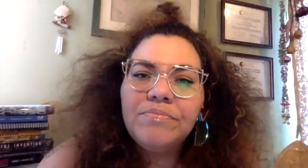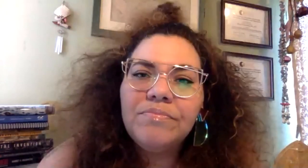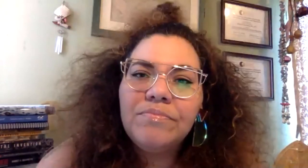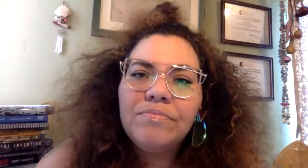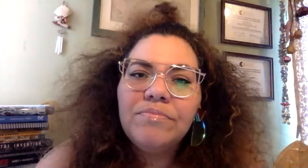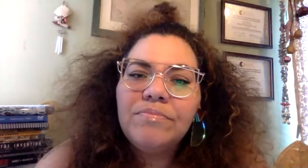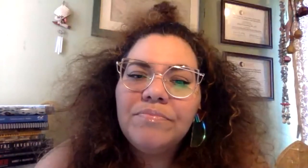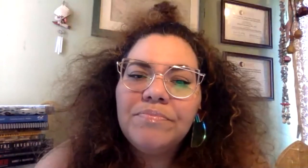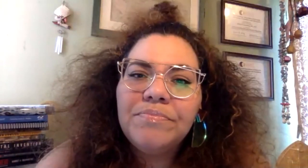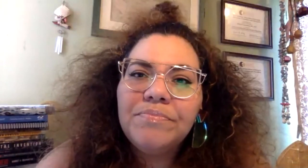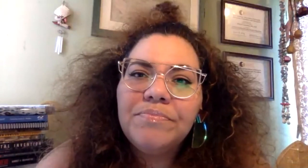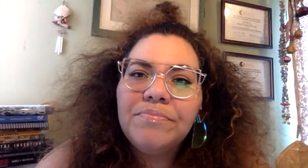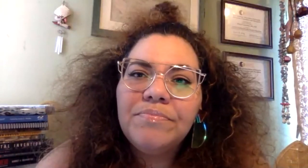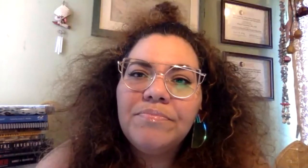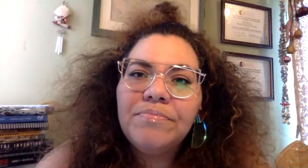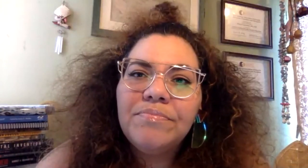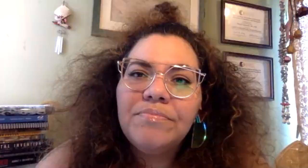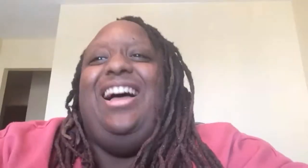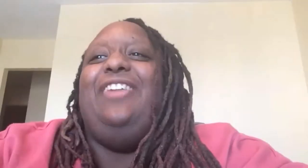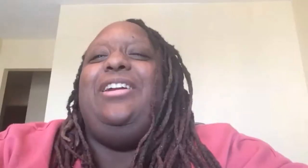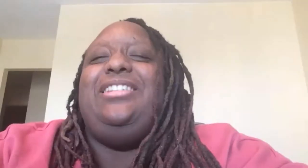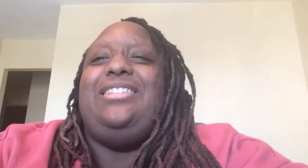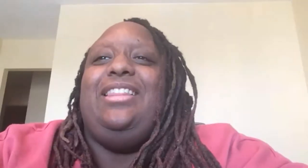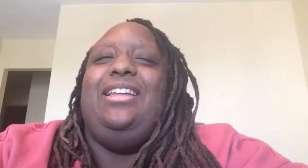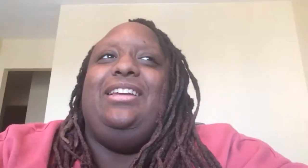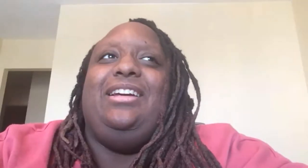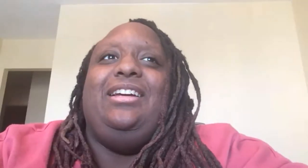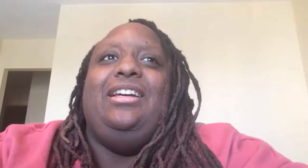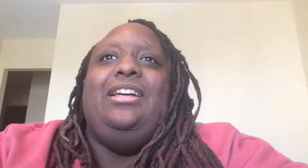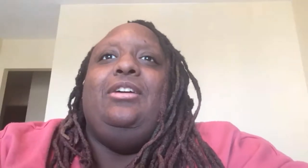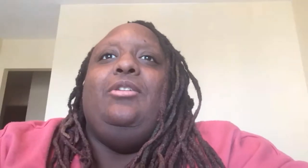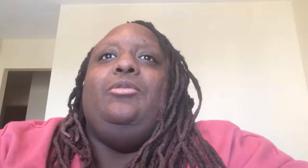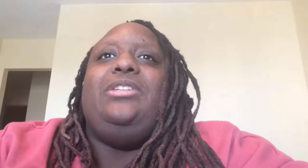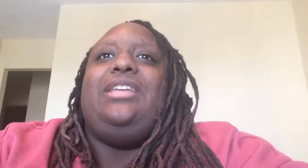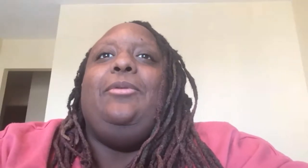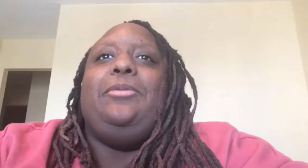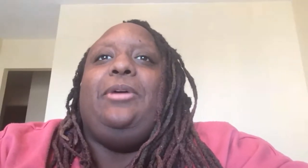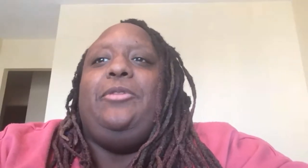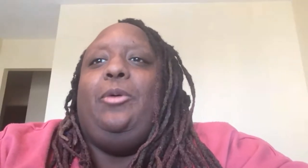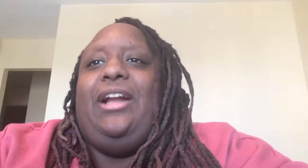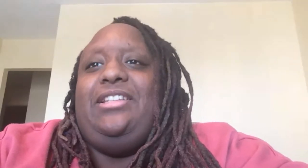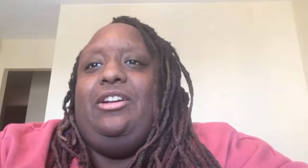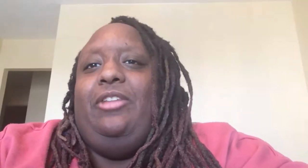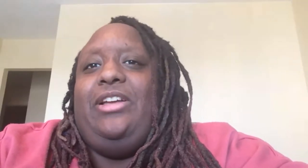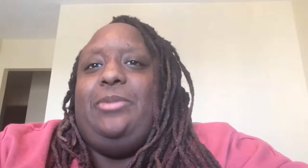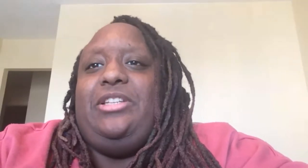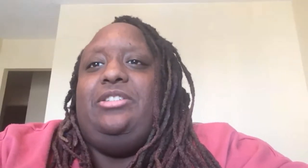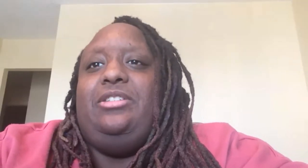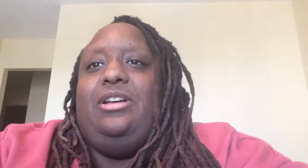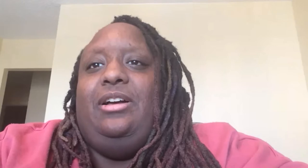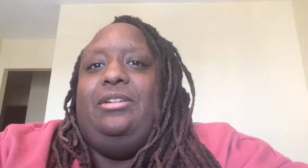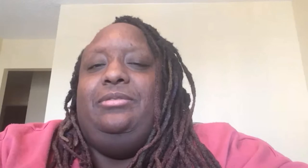Well, I wanted to say that, like, disabled people have been organizing in online spaces forever—